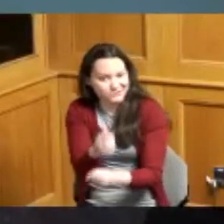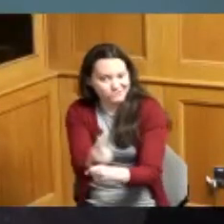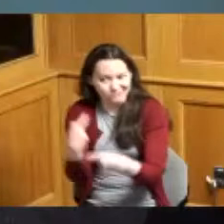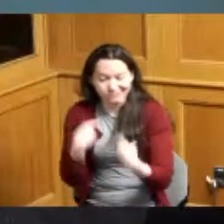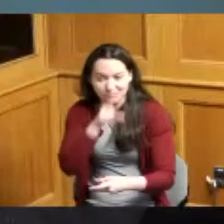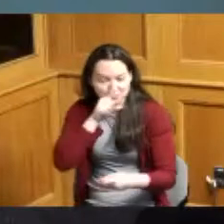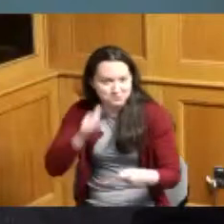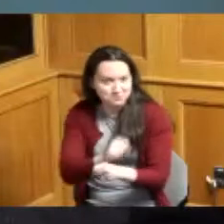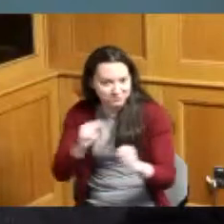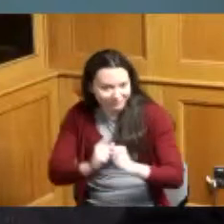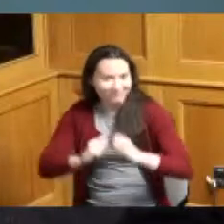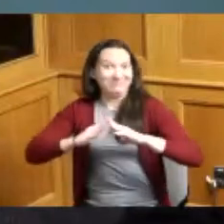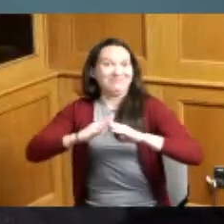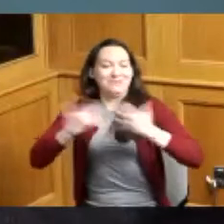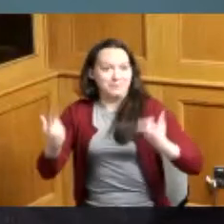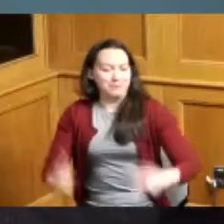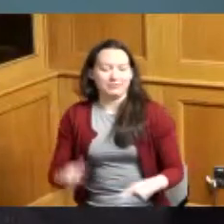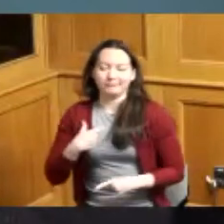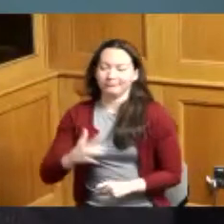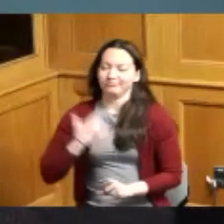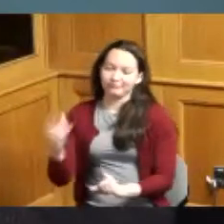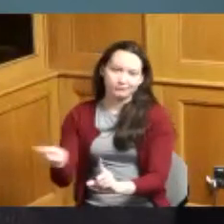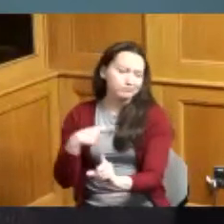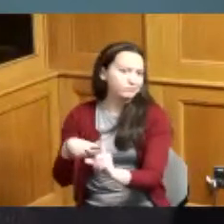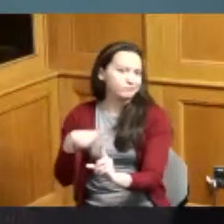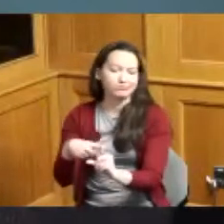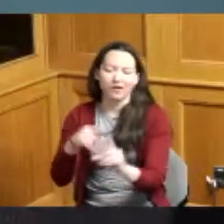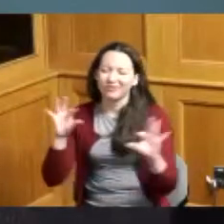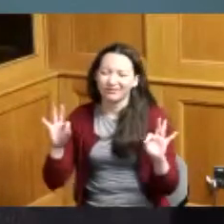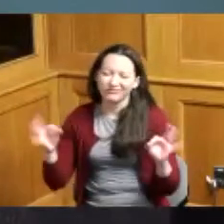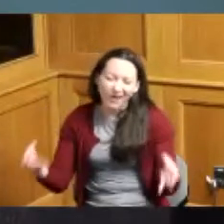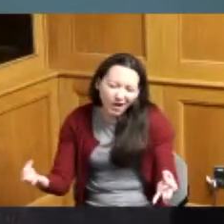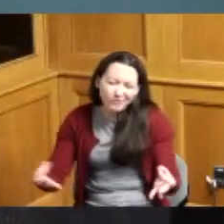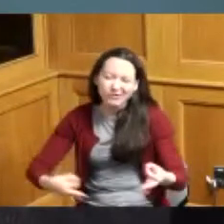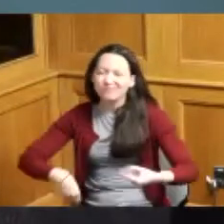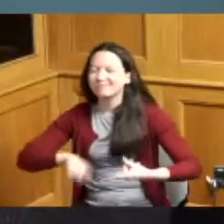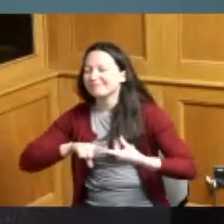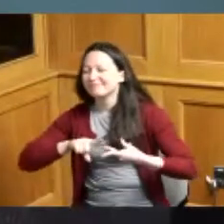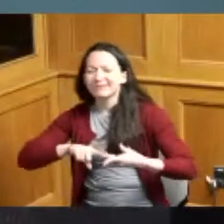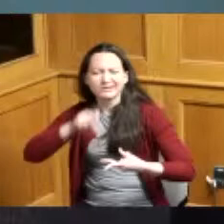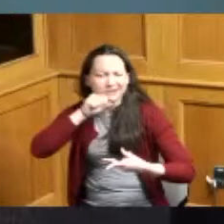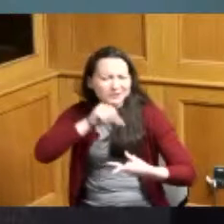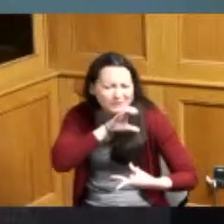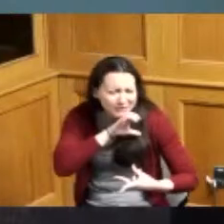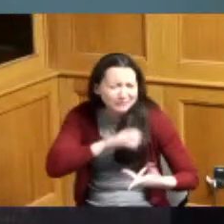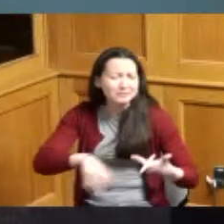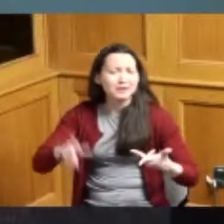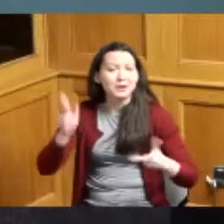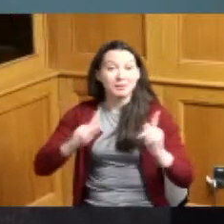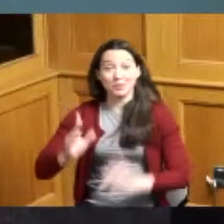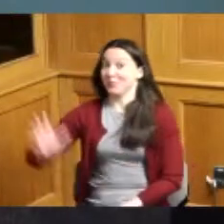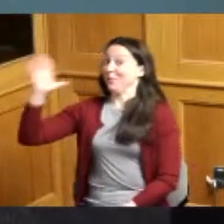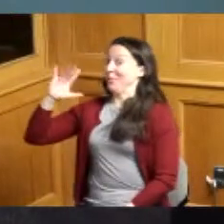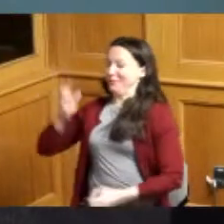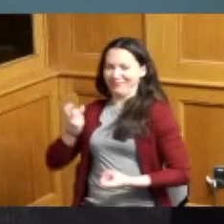happened it was very positive families senior citizens people who used to skate I'm pretty sure